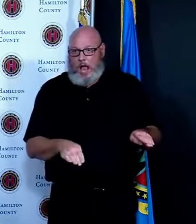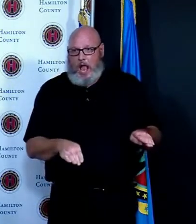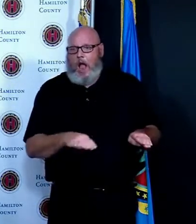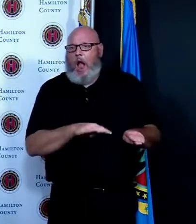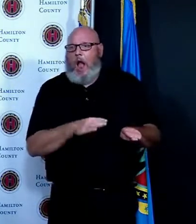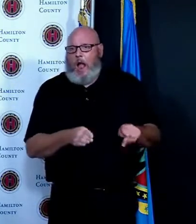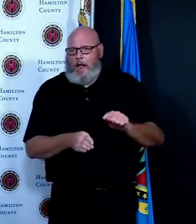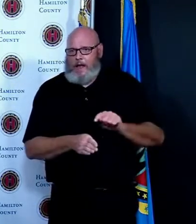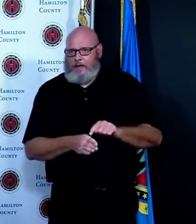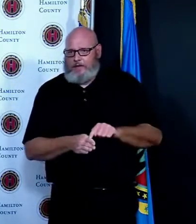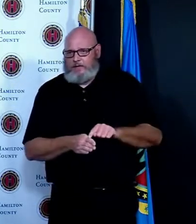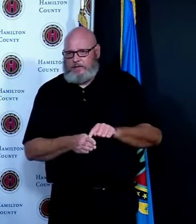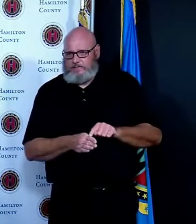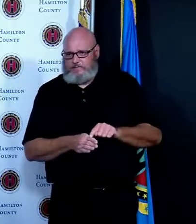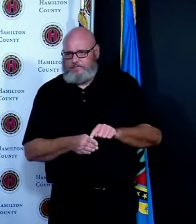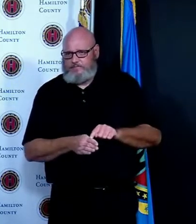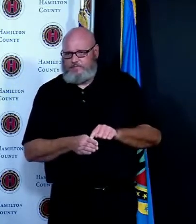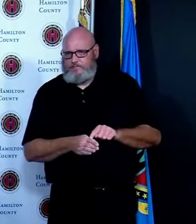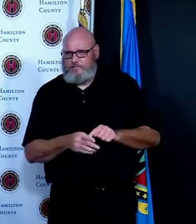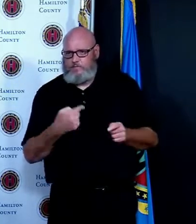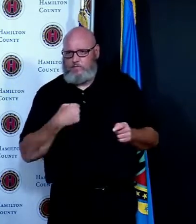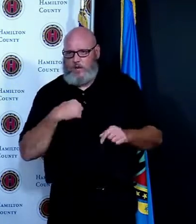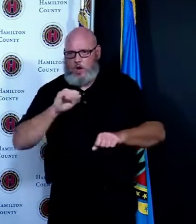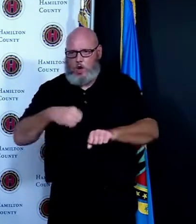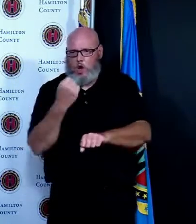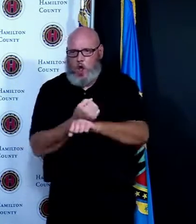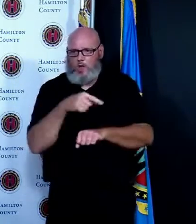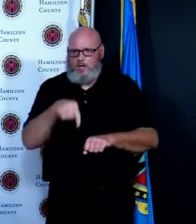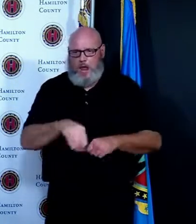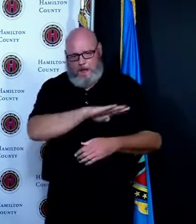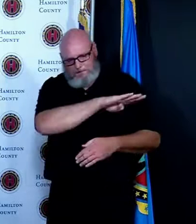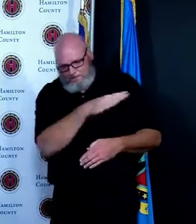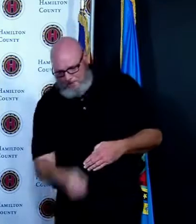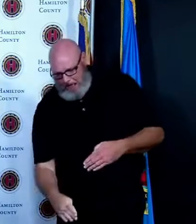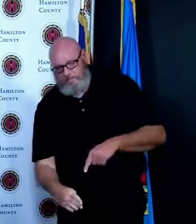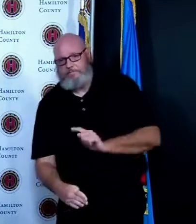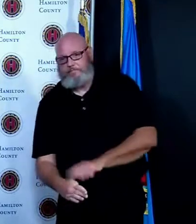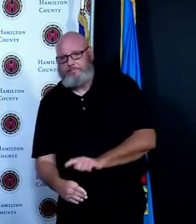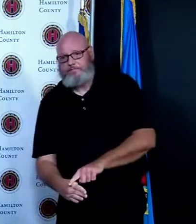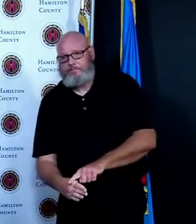worked we flattened the curve you can't help but notice the mountain the mountain starts in June